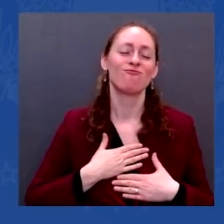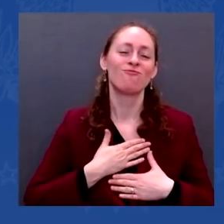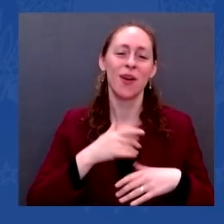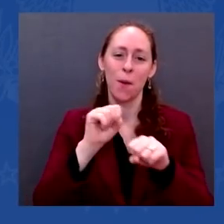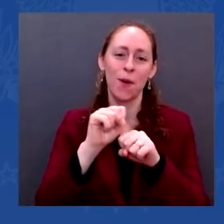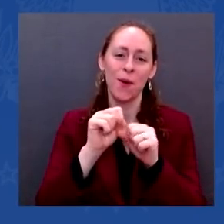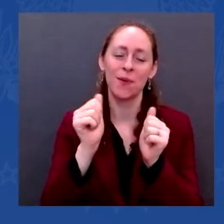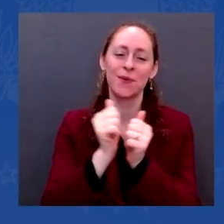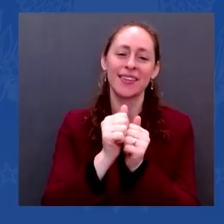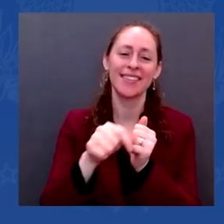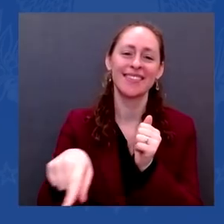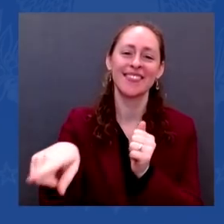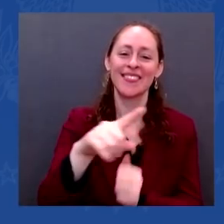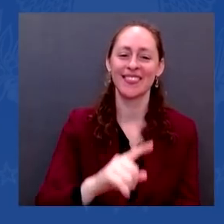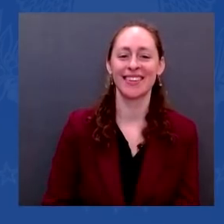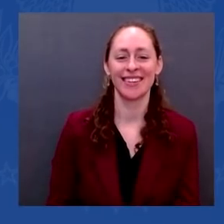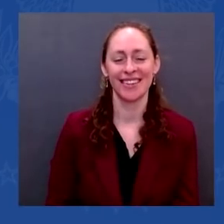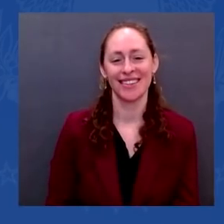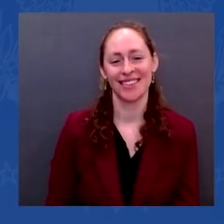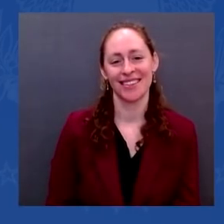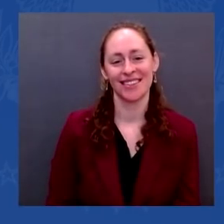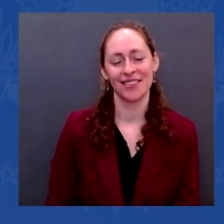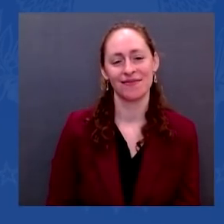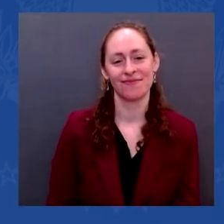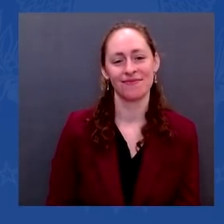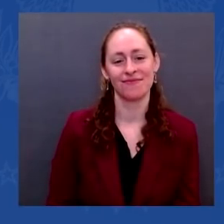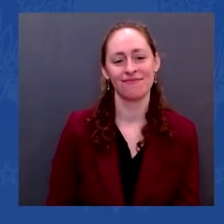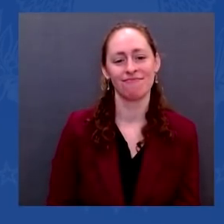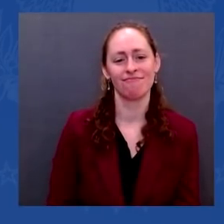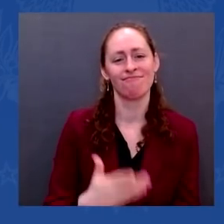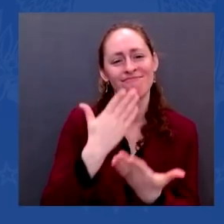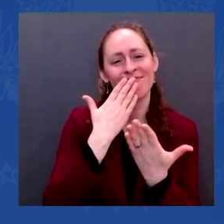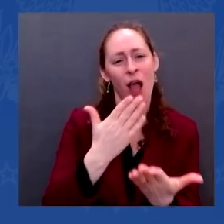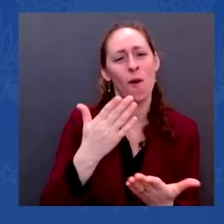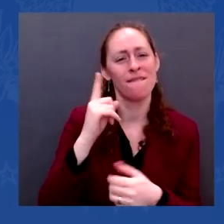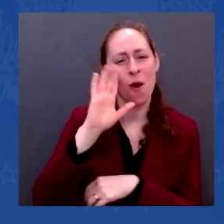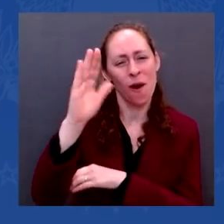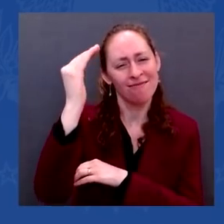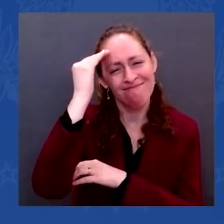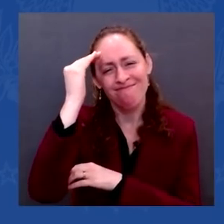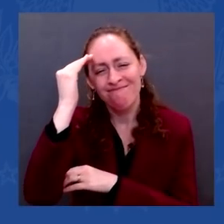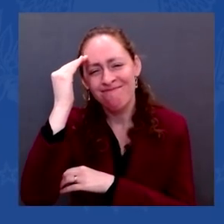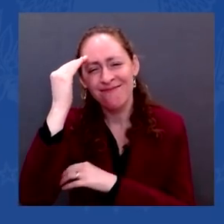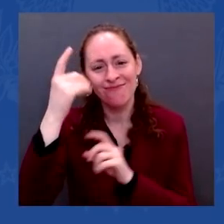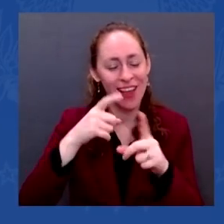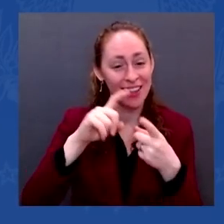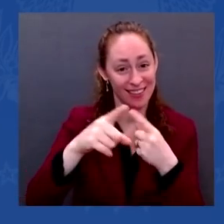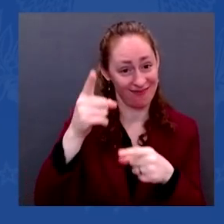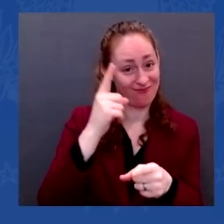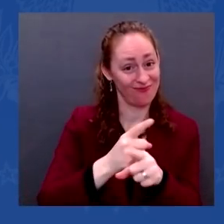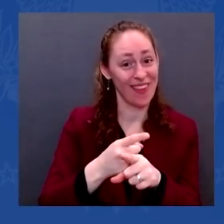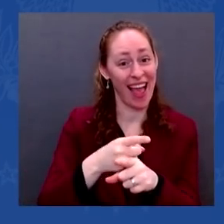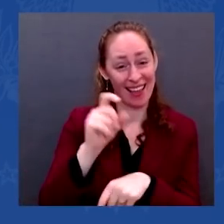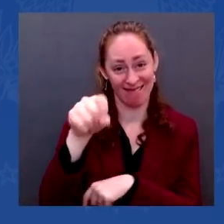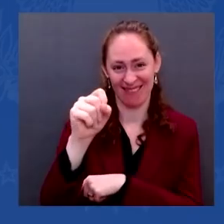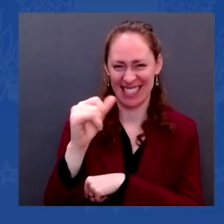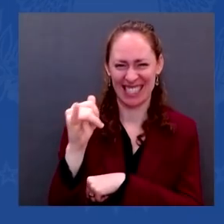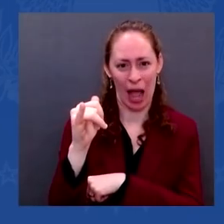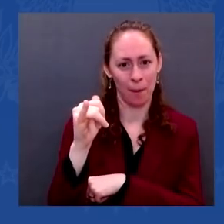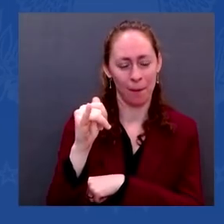And yes, we piled into that station wagon going to church, so we have many things in common.